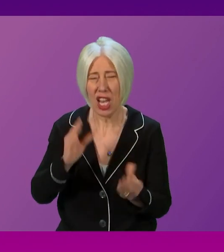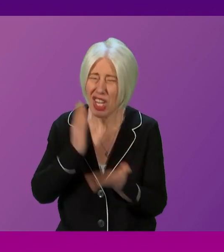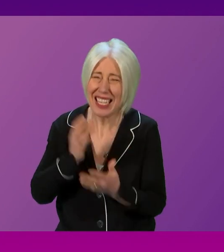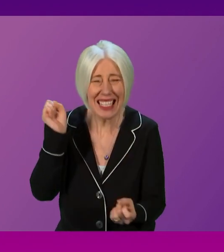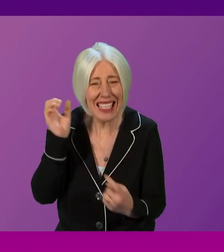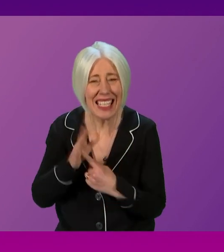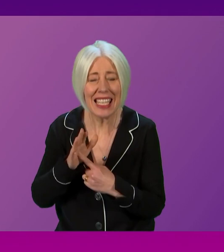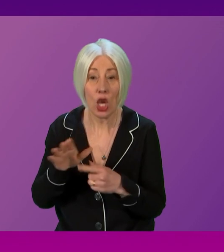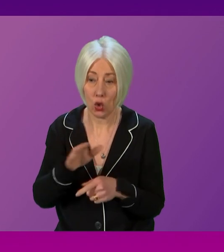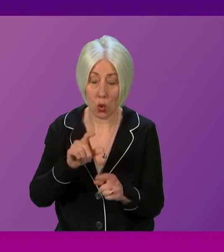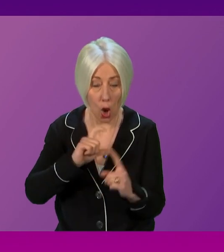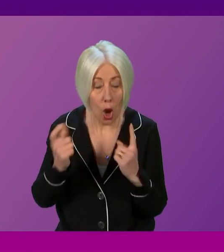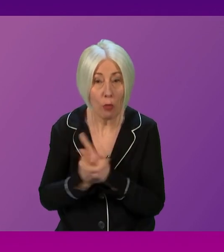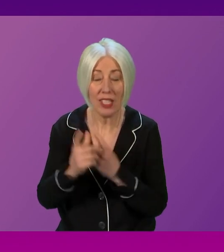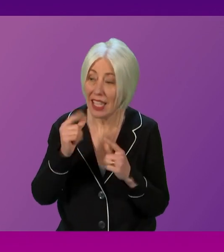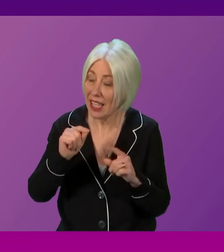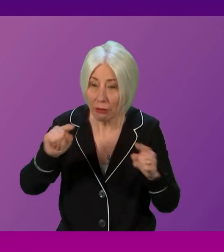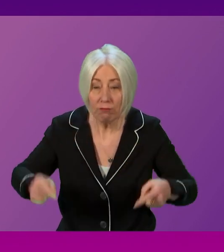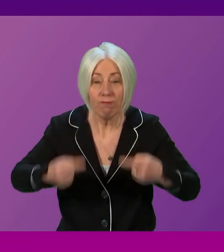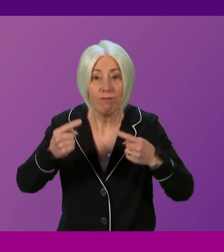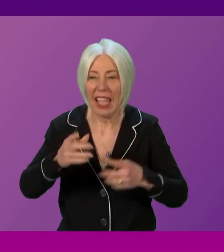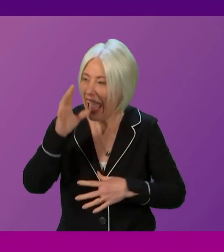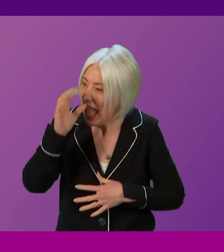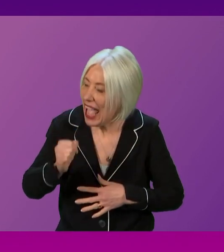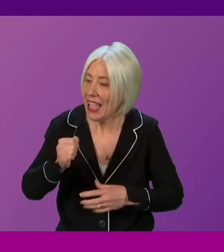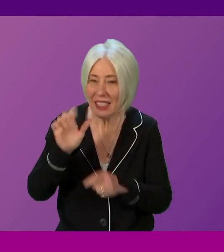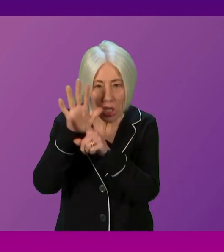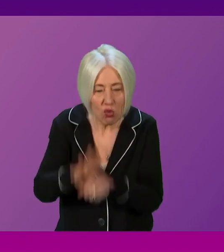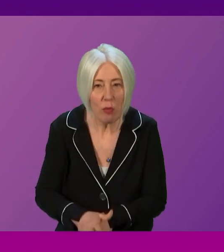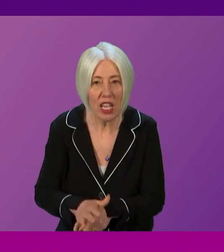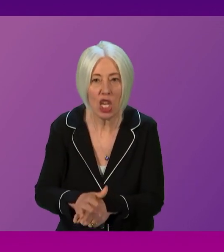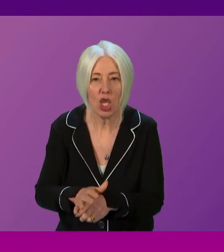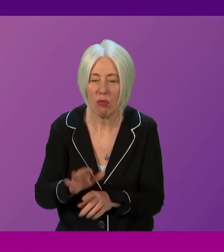actively challenges discrimination, hate, intolerance and prejudice in all its forms